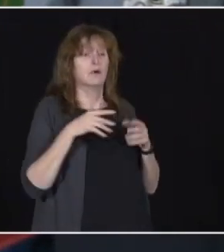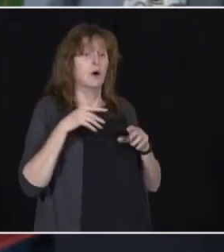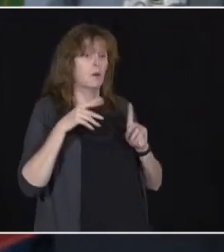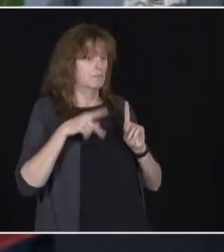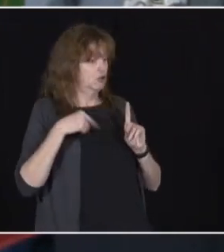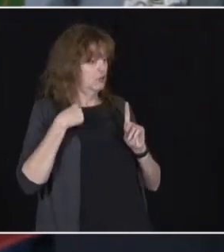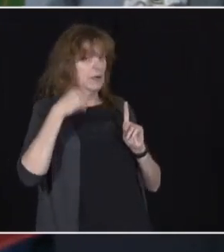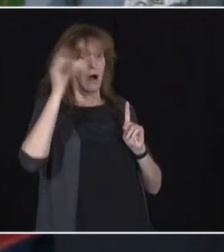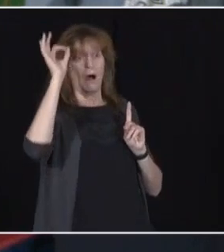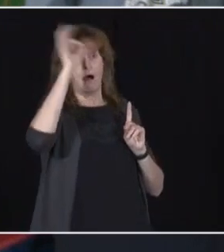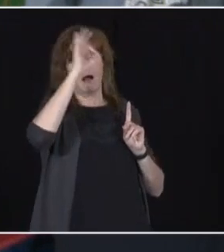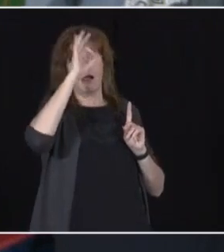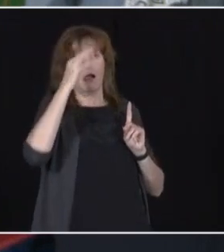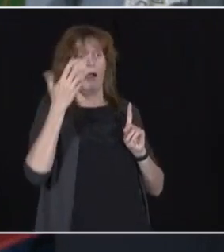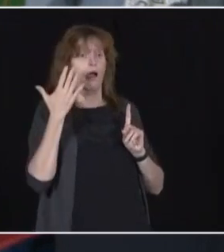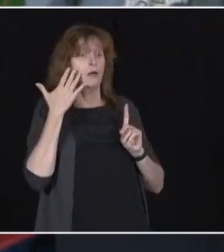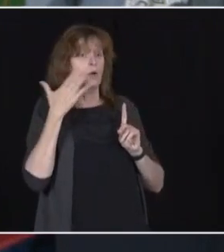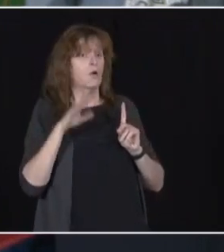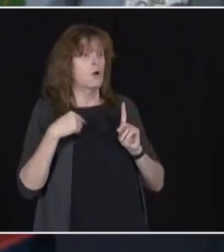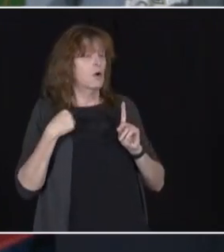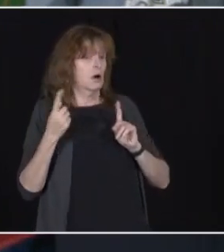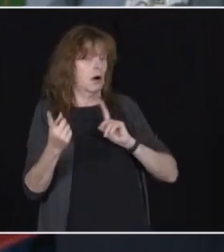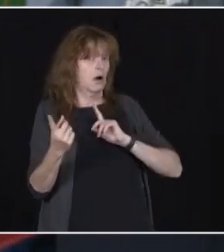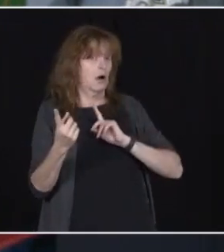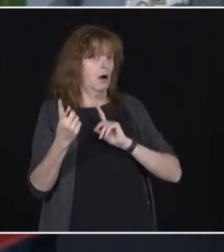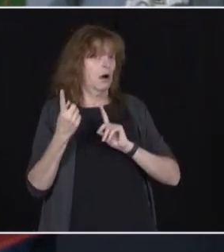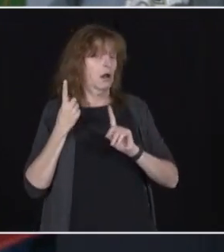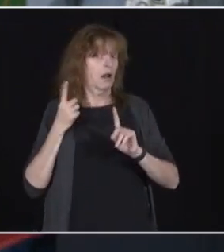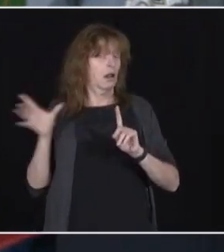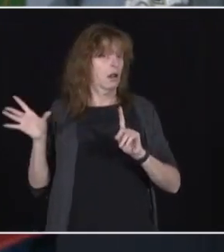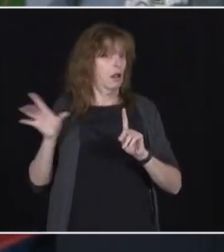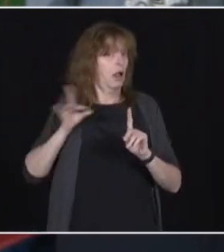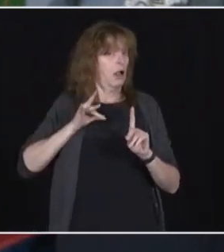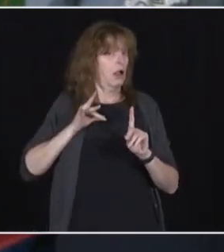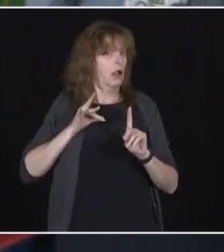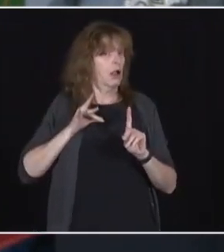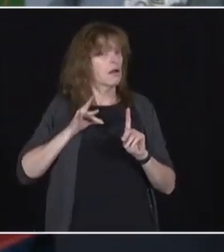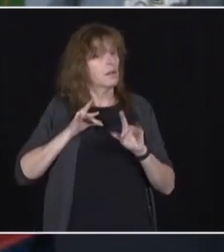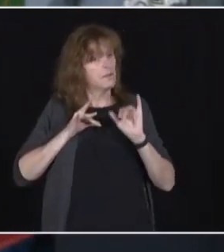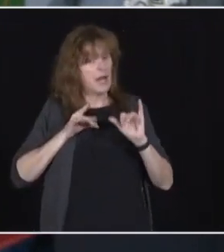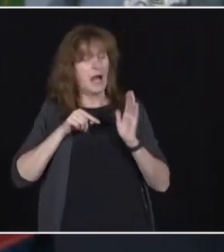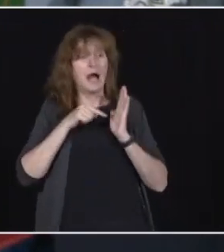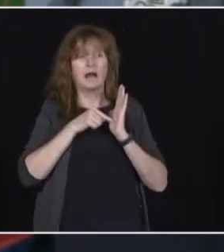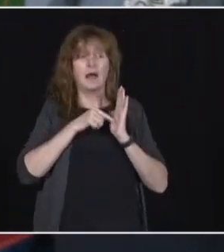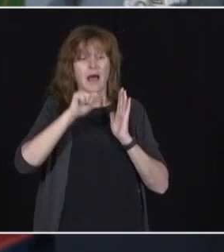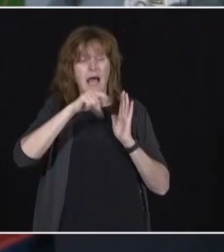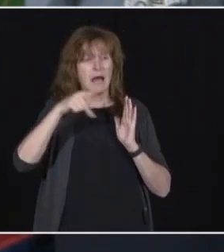Sometimes in most times, they either thought that they were not infected, they were unaware that they might've been in contact